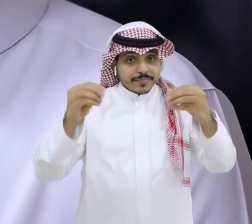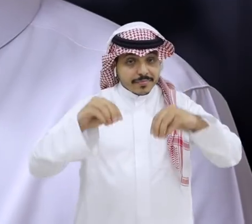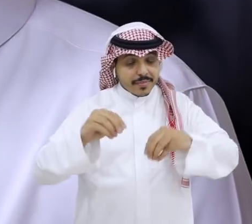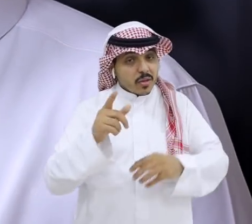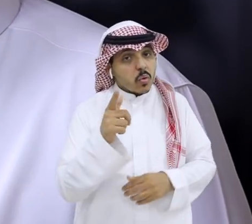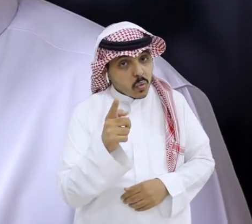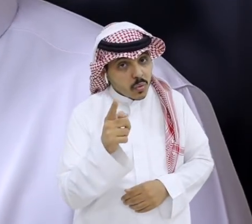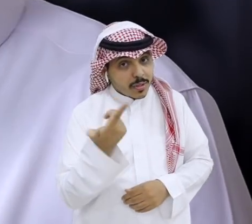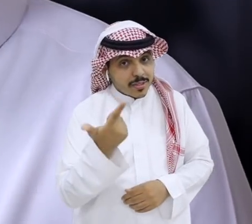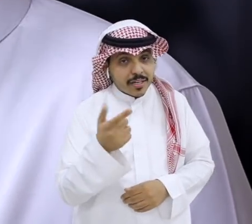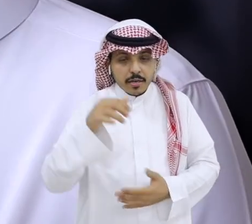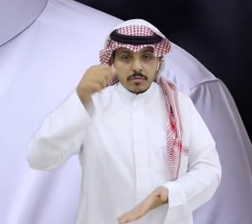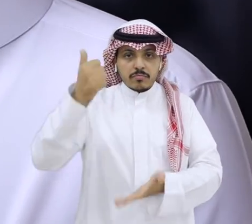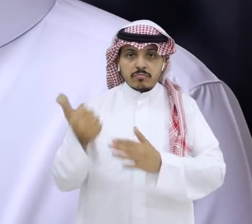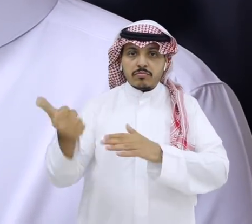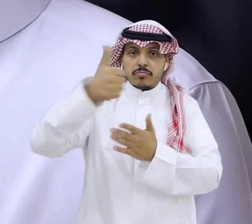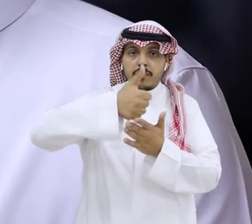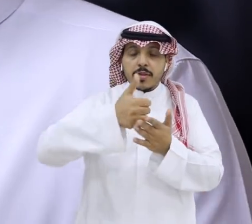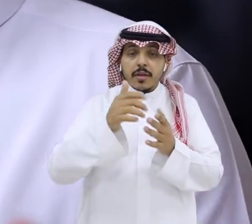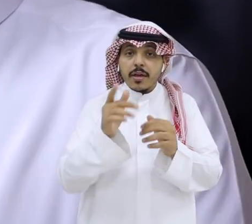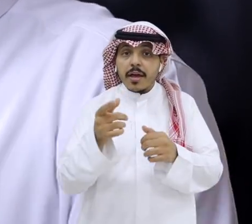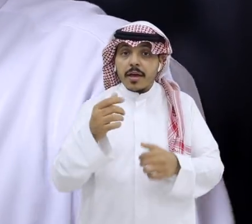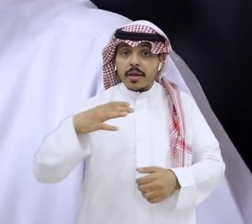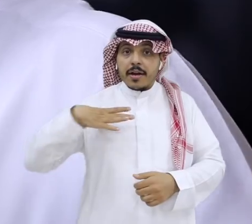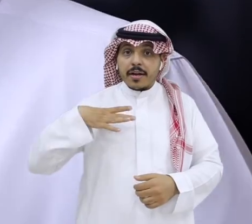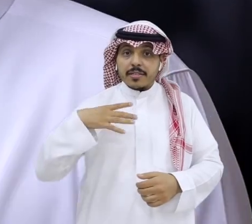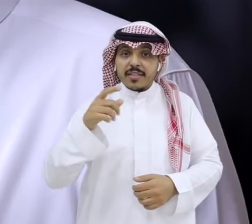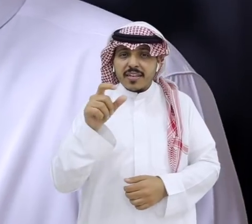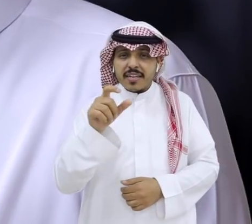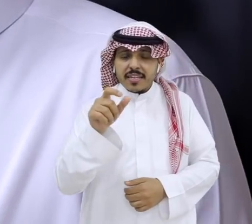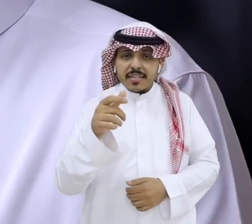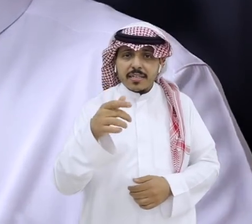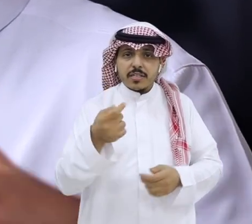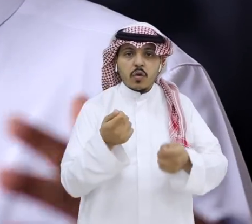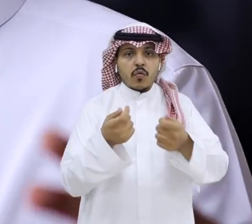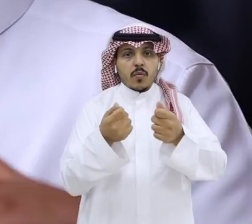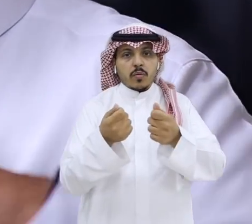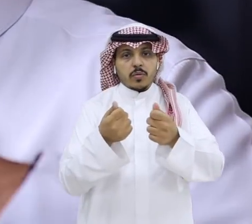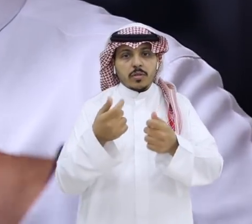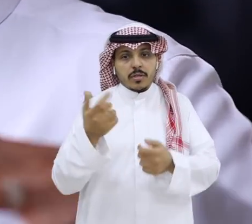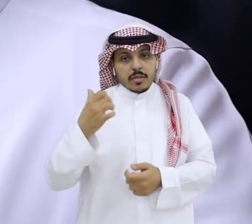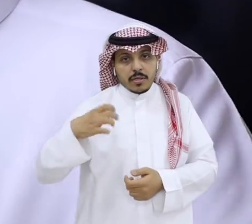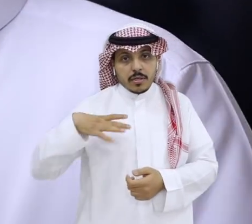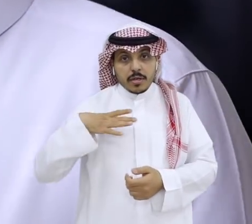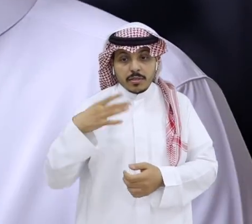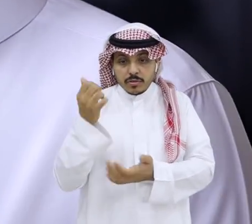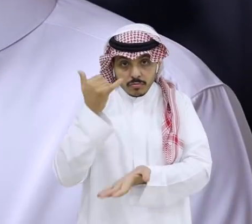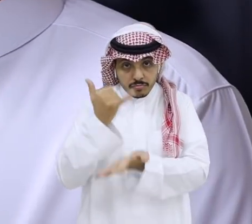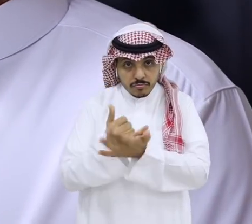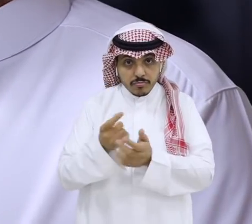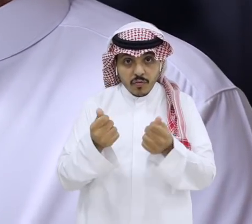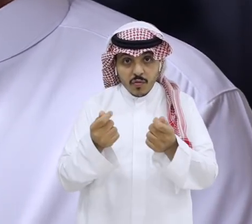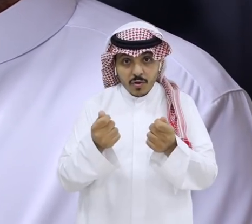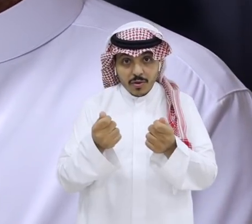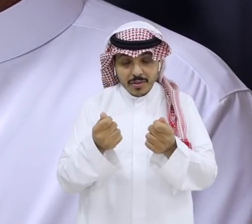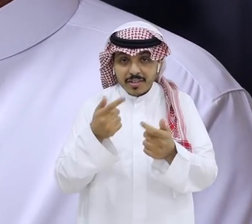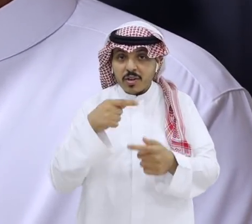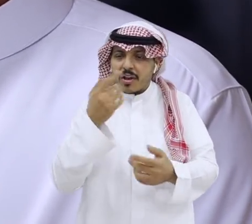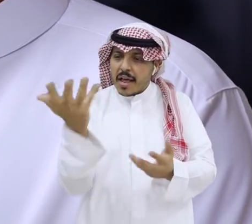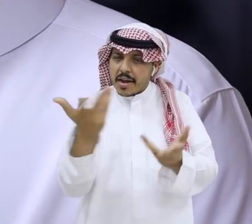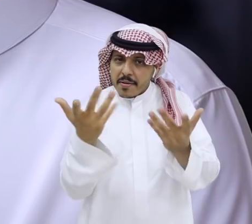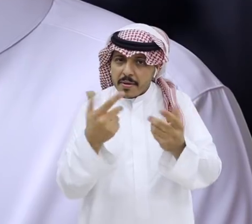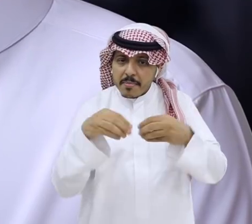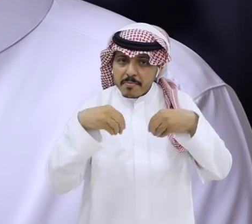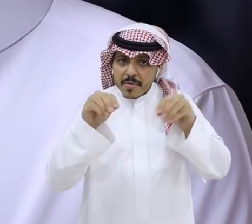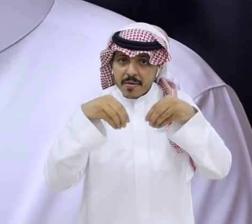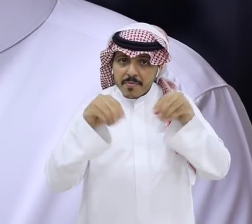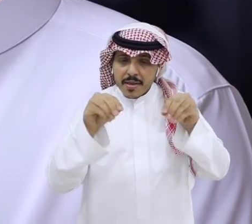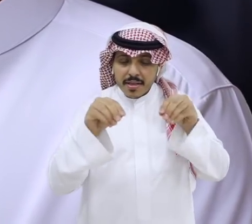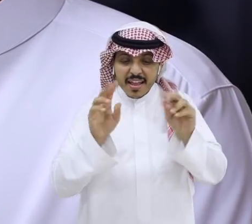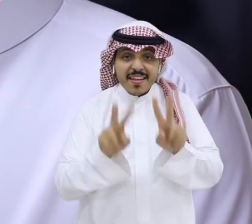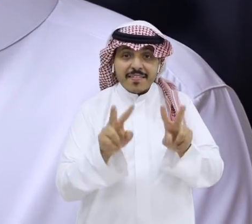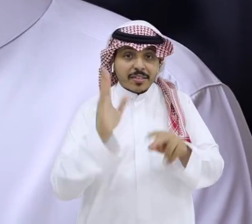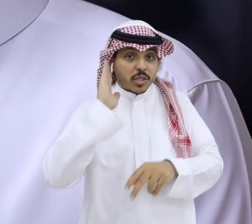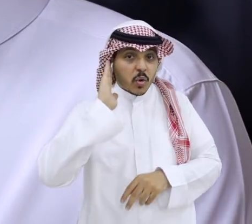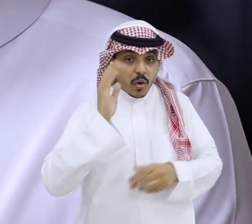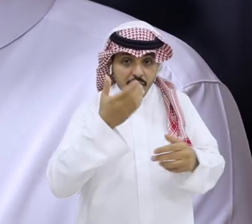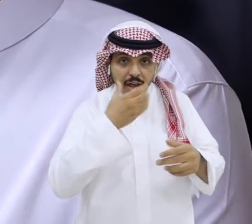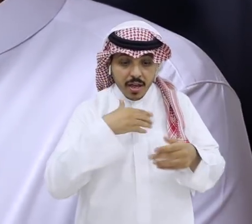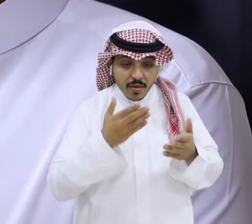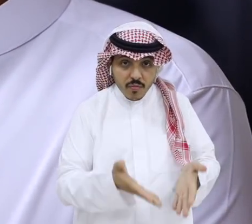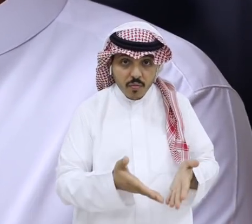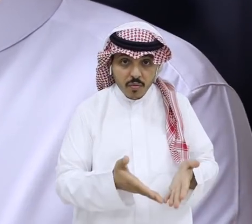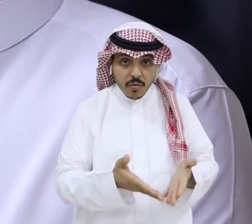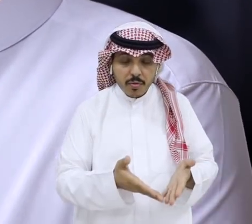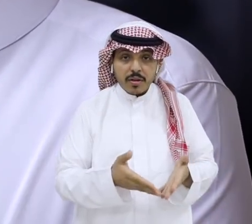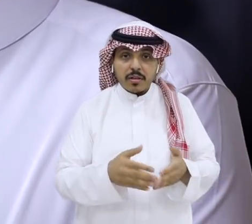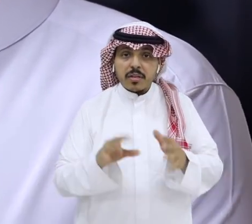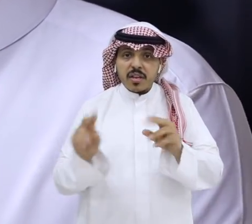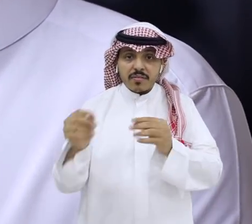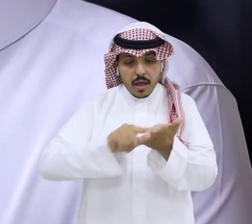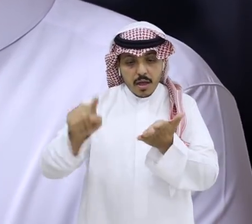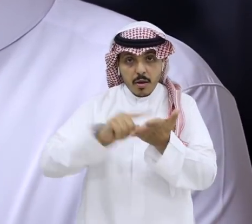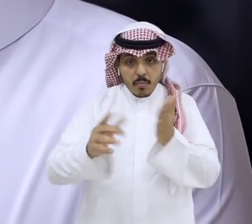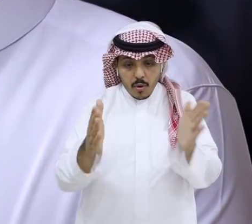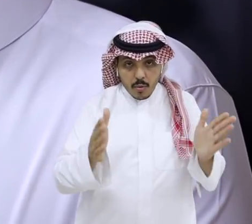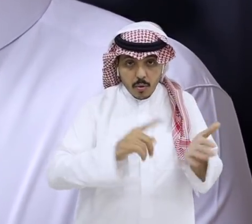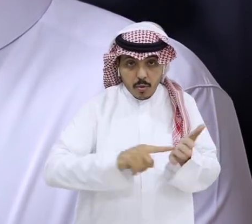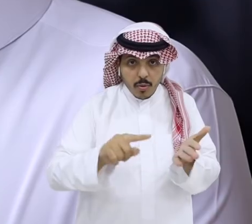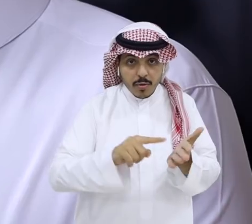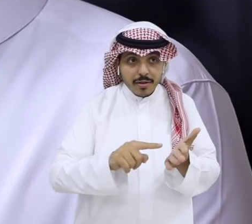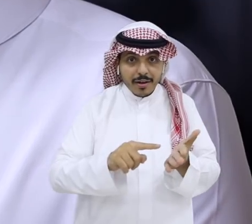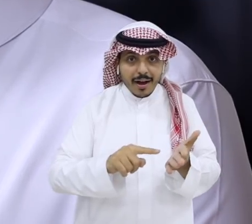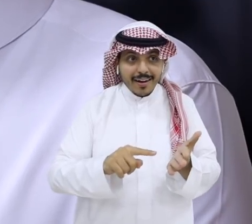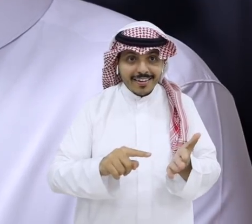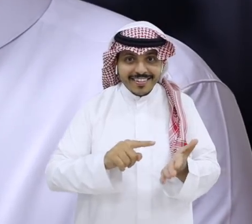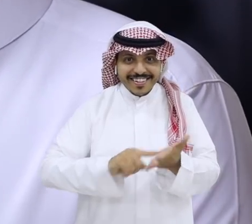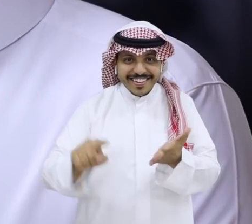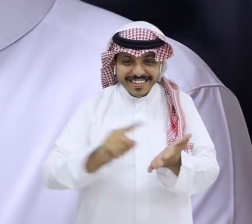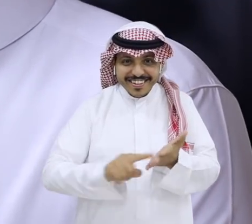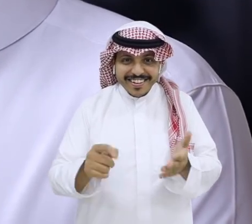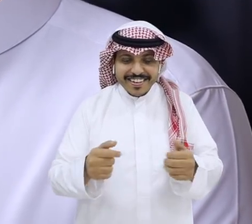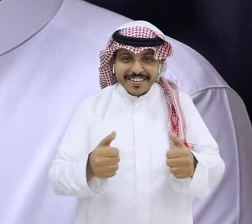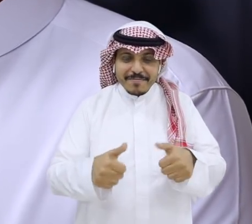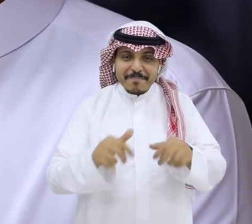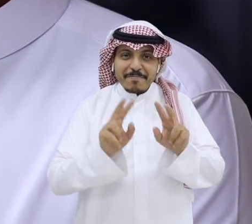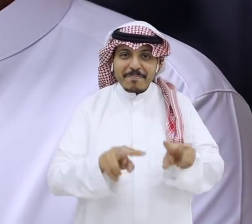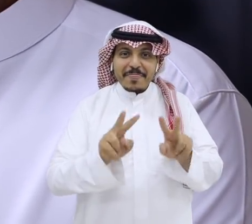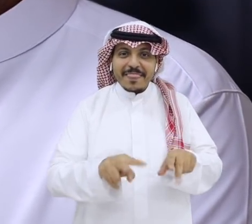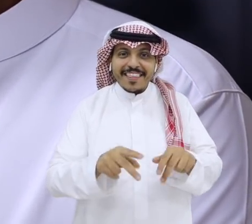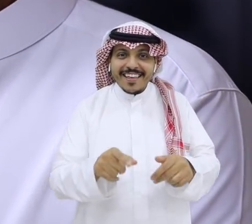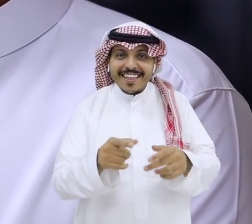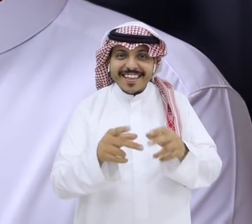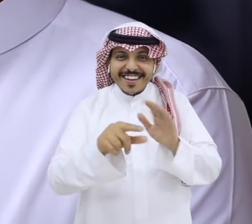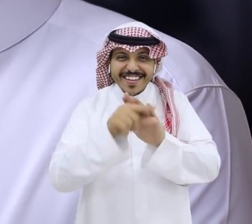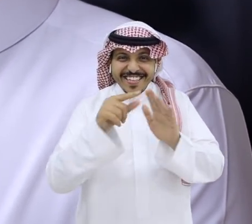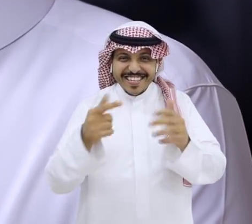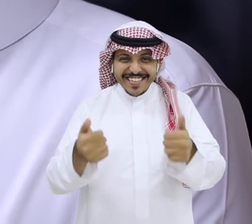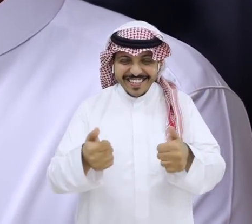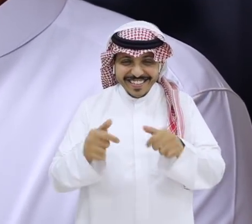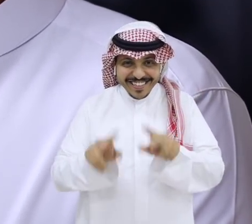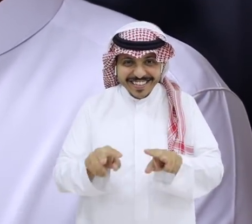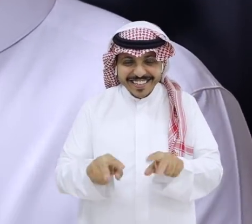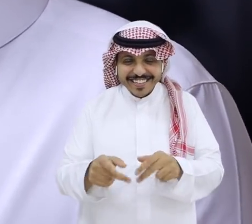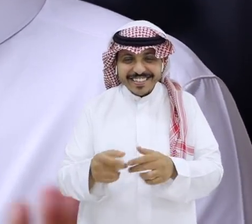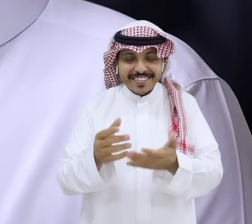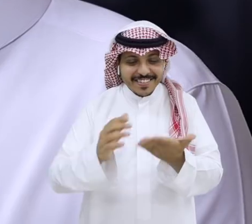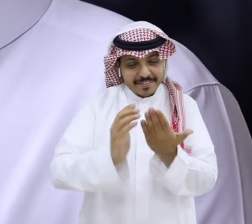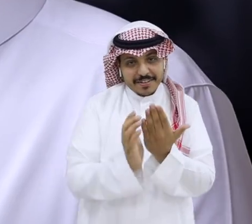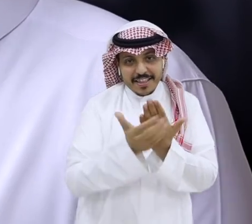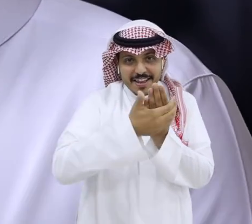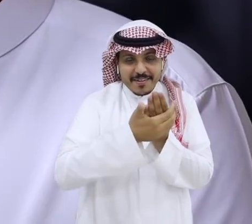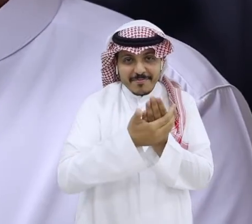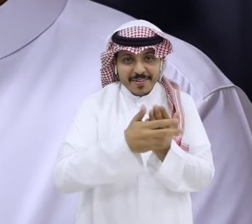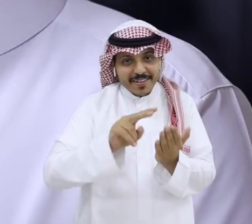Head of the financial department announced that these numbers of sales of iPhones, Macs and iPads won't be revealed just like the numbers of Apple watch and the accessories.